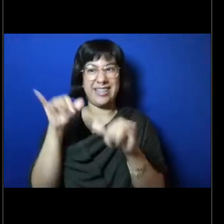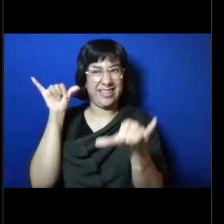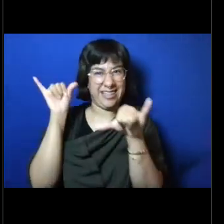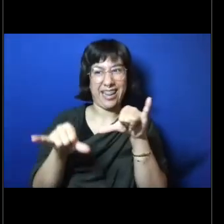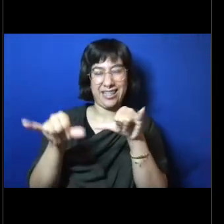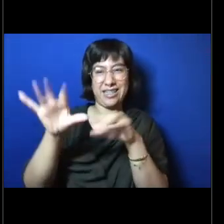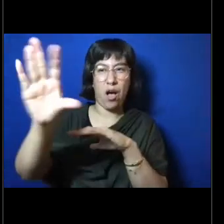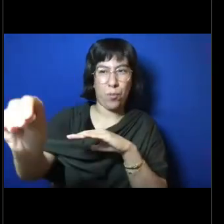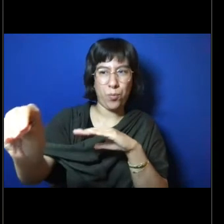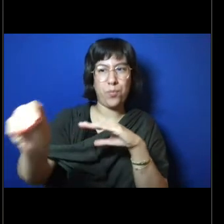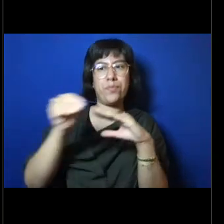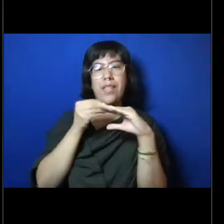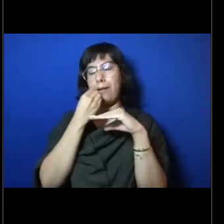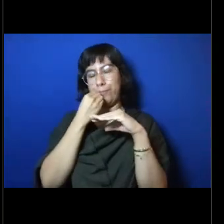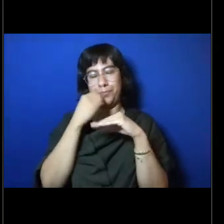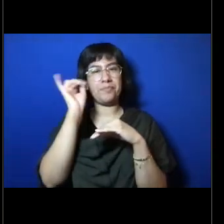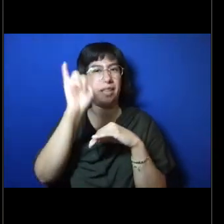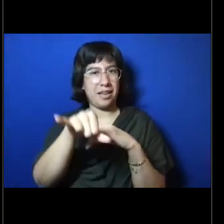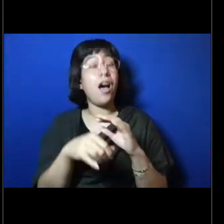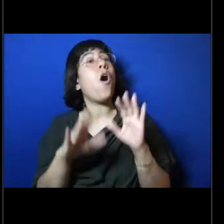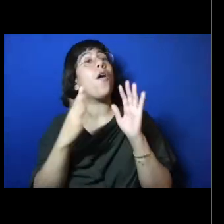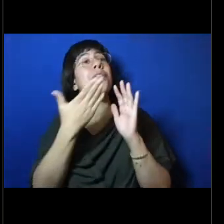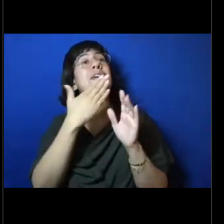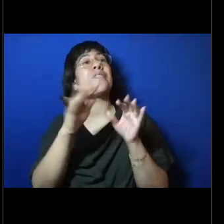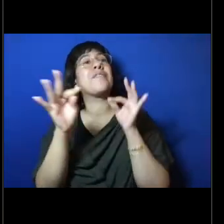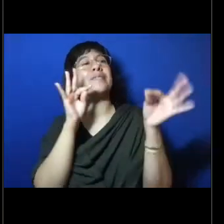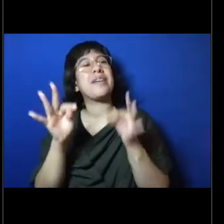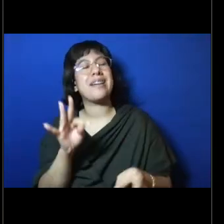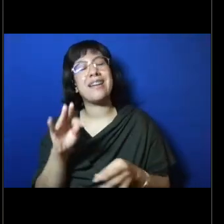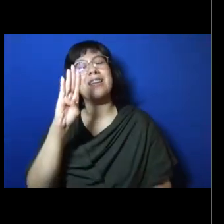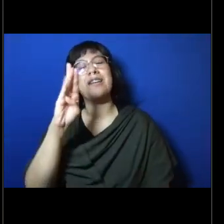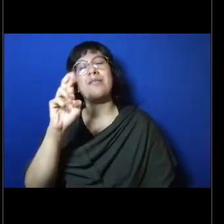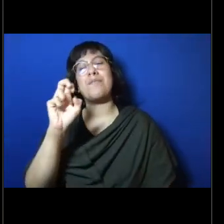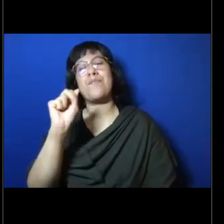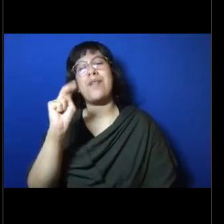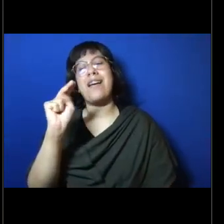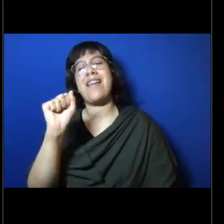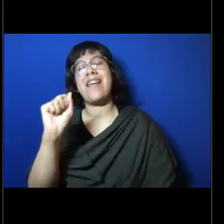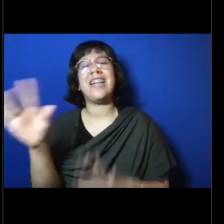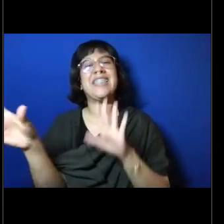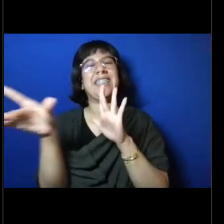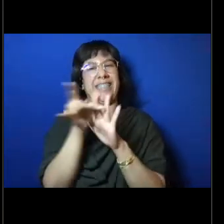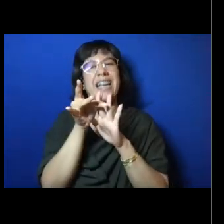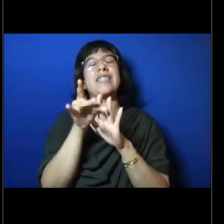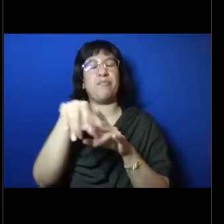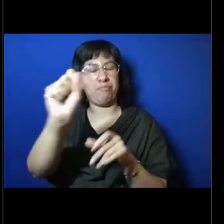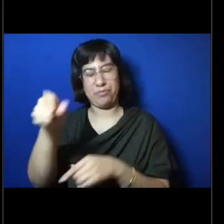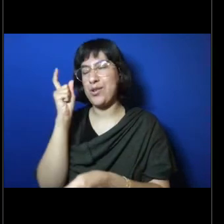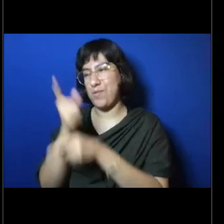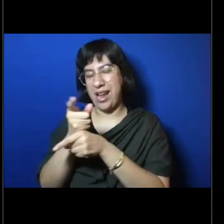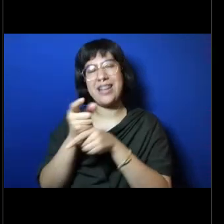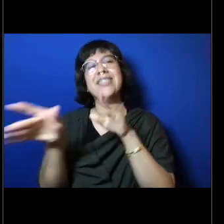[Grace] I'm glad you said that because that was actually Brendan's question, do they stick to stuff? So you answered that one as well.